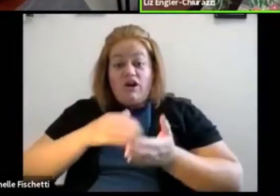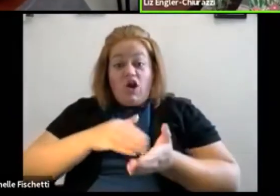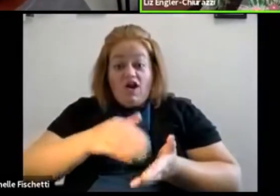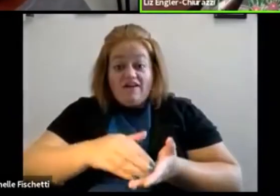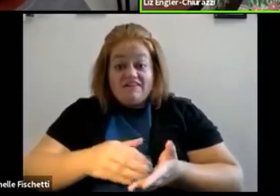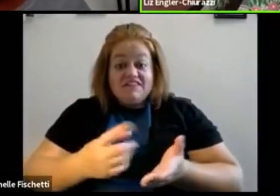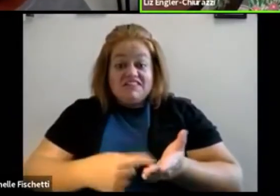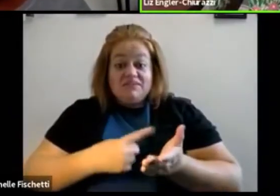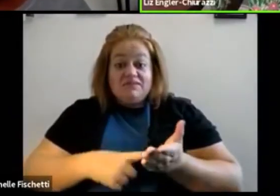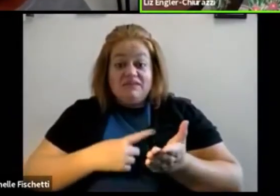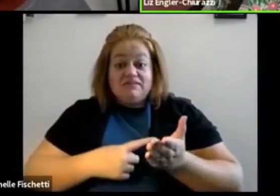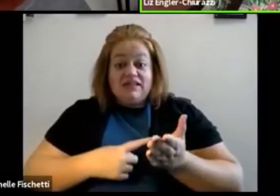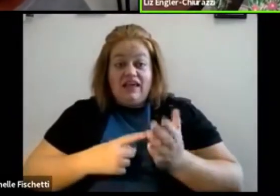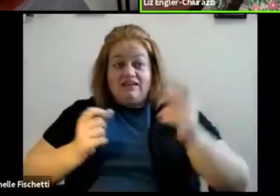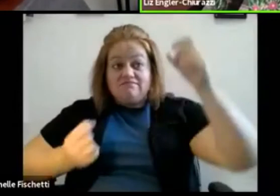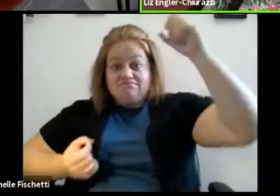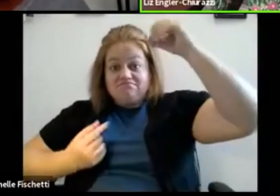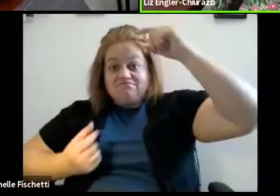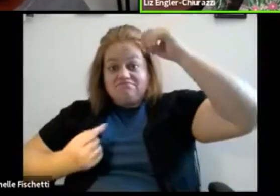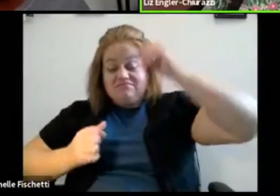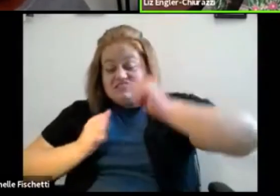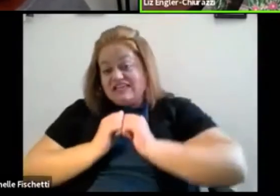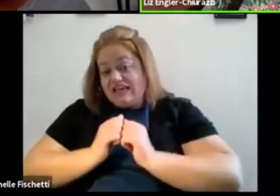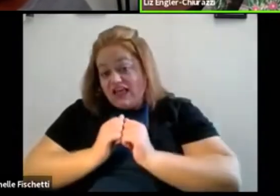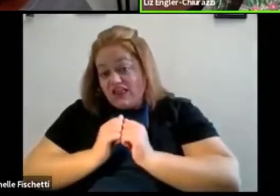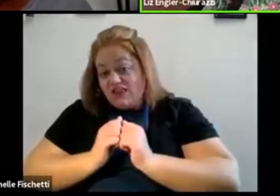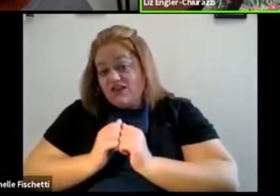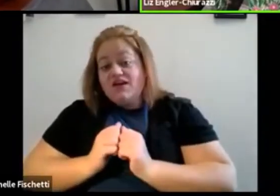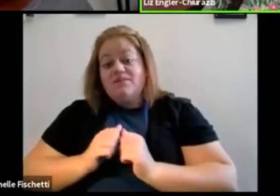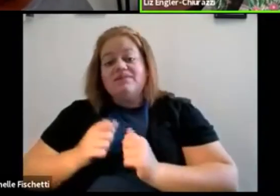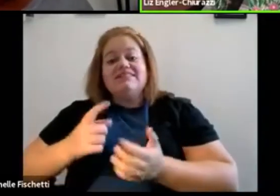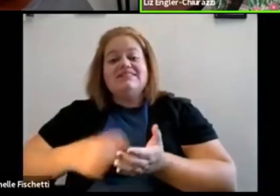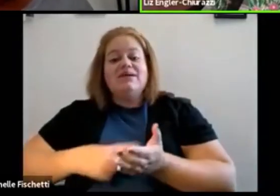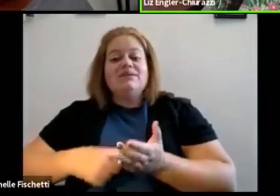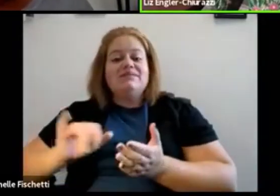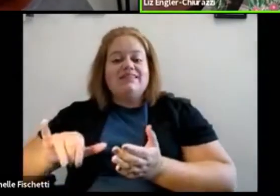together but other times that cooperation can go awry and they might